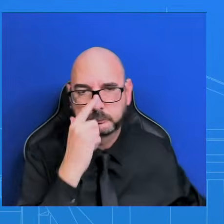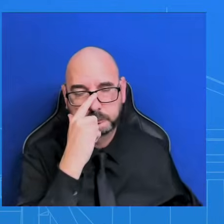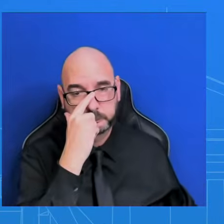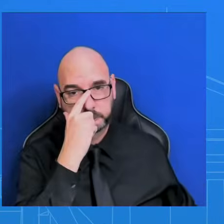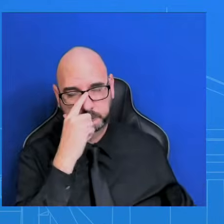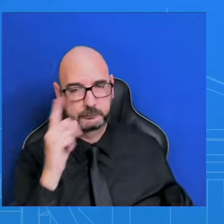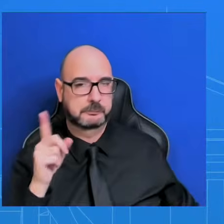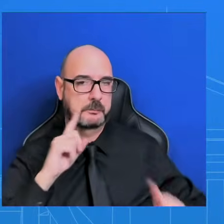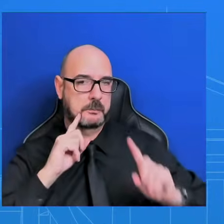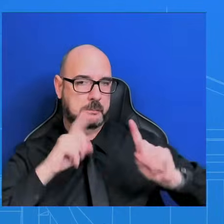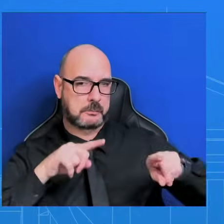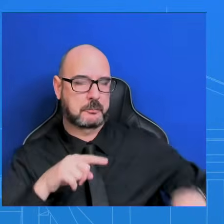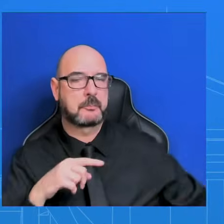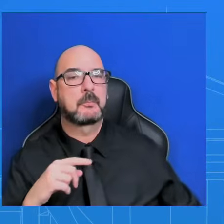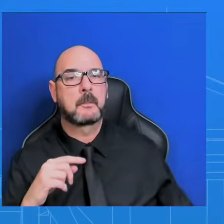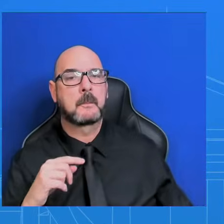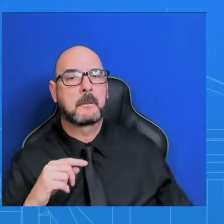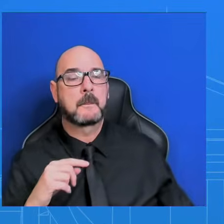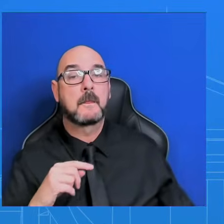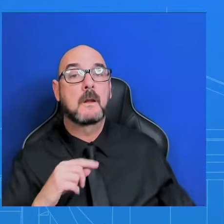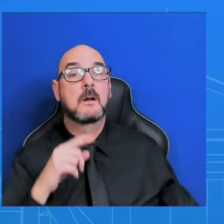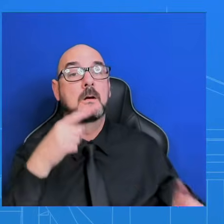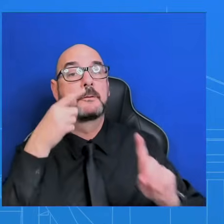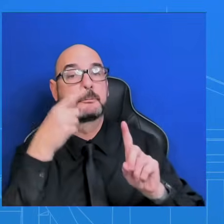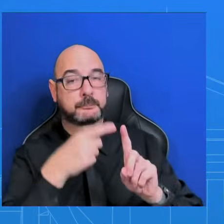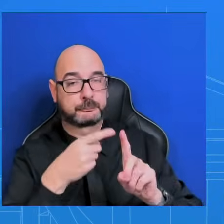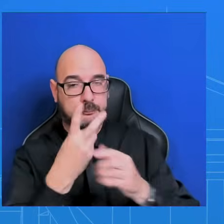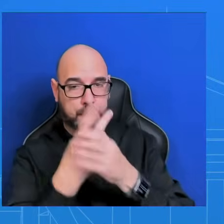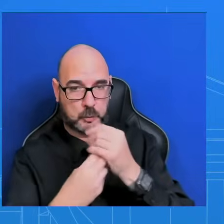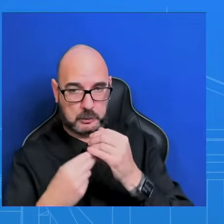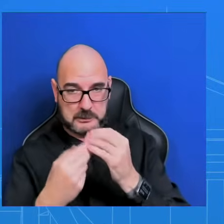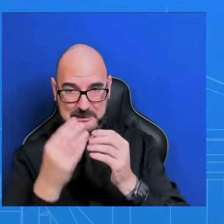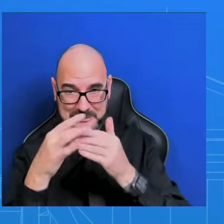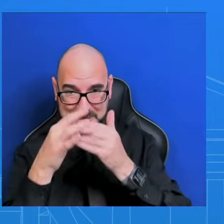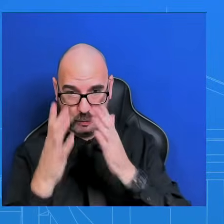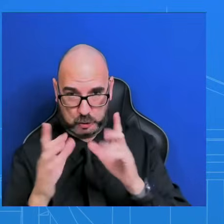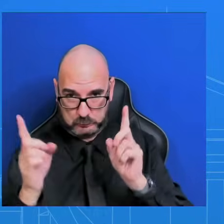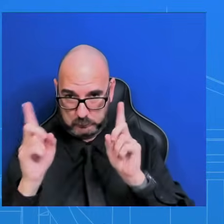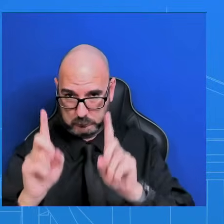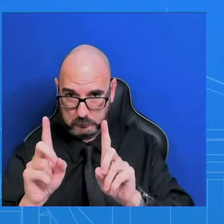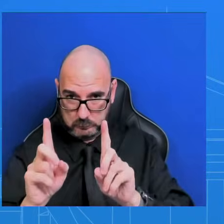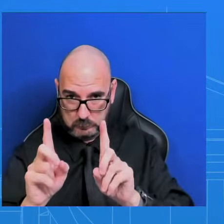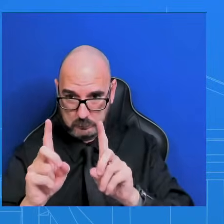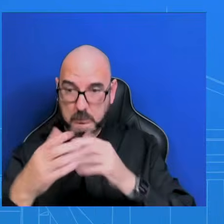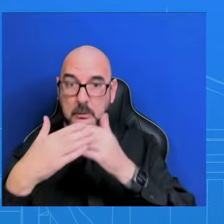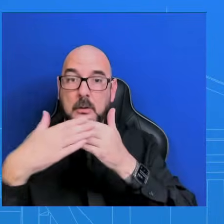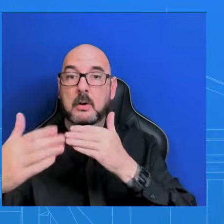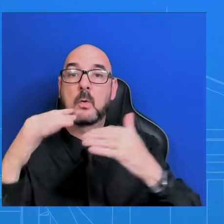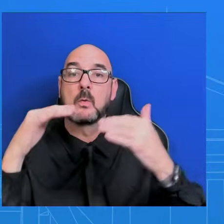was to talk about post-conflict Gaza, governance in Gaza, and, of course, a two-state solution.